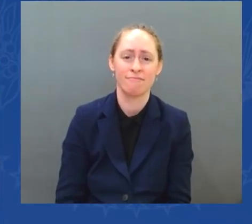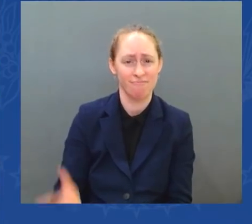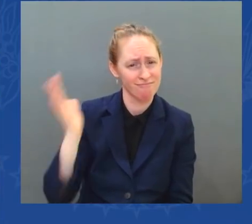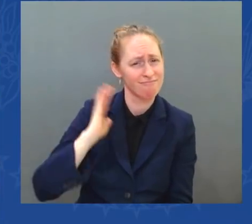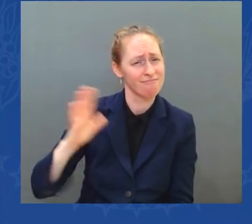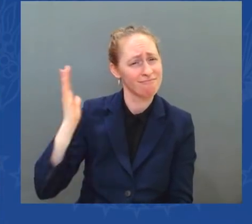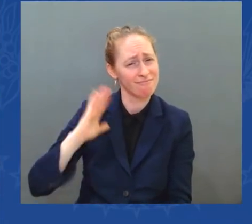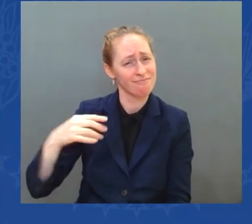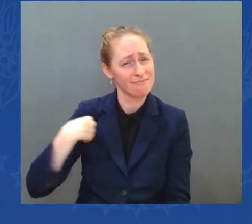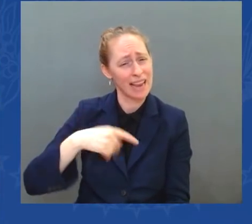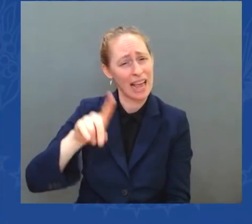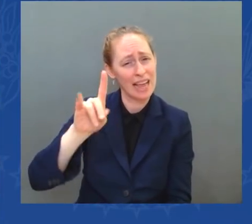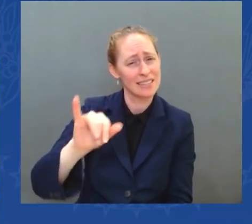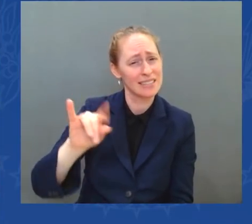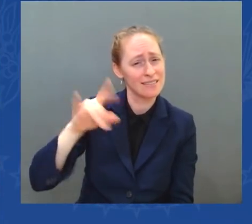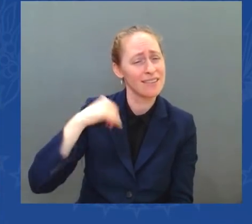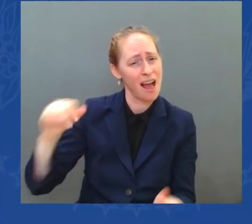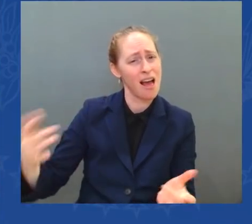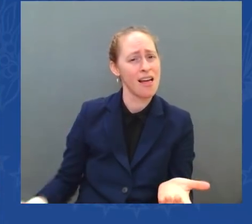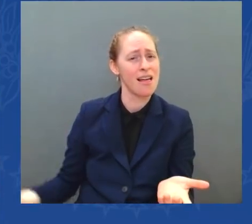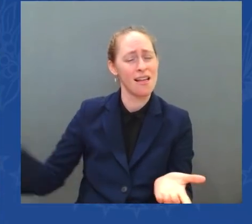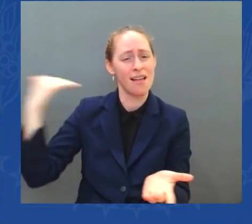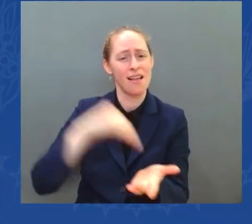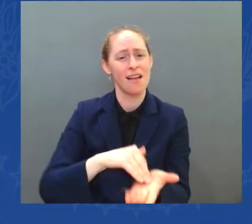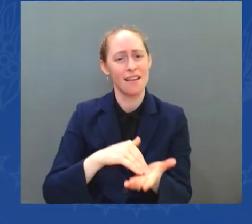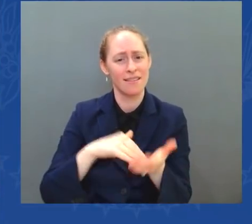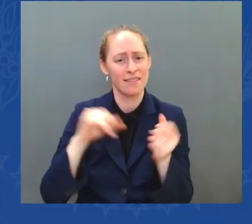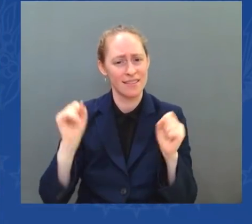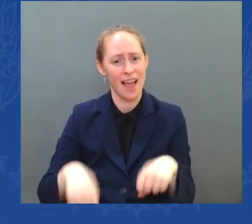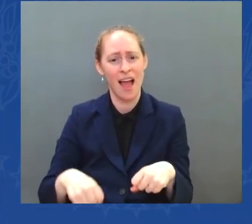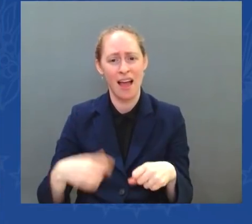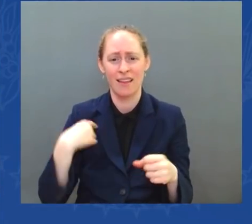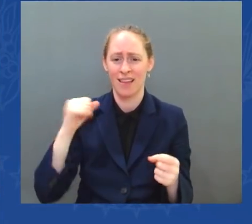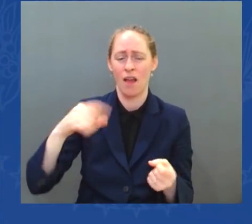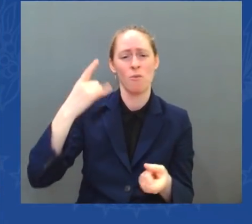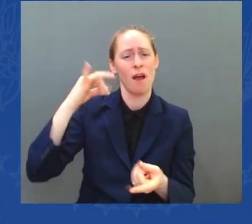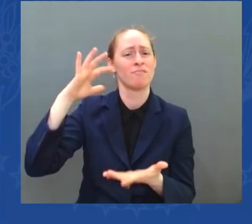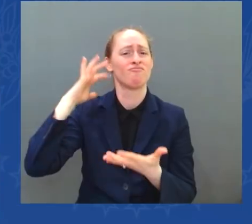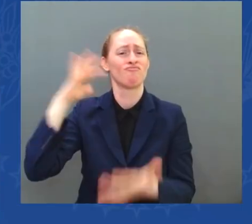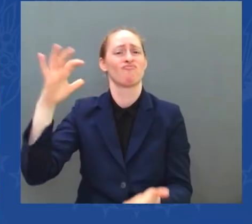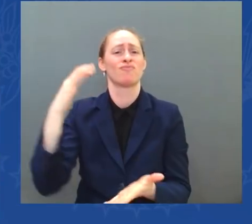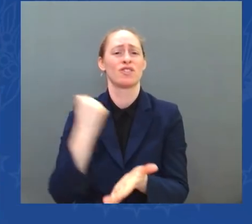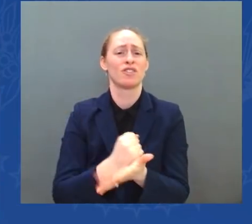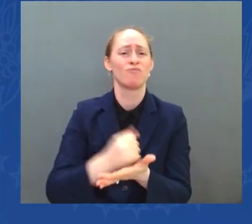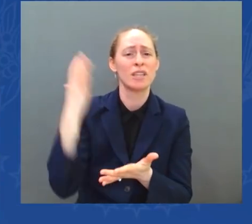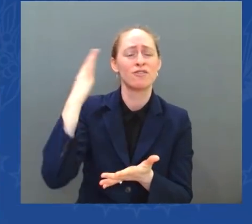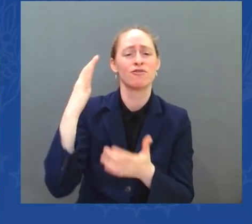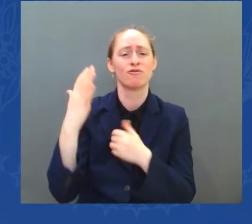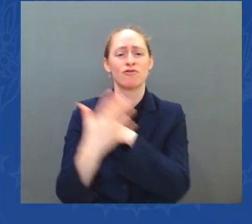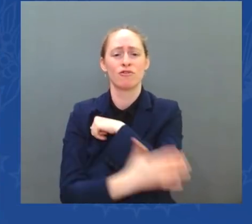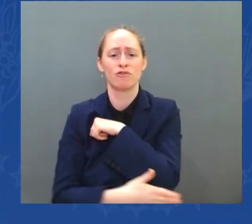still be the wealthiest nation in the world, still reduce deficits by growing, growing, growing, growing.